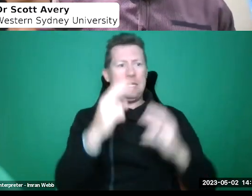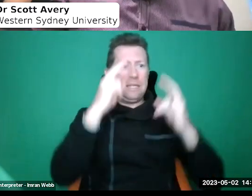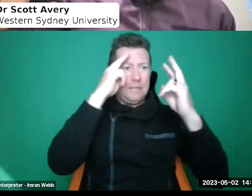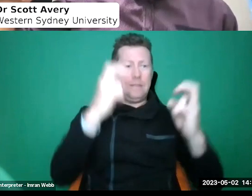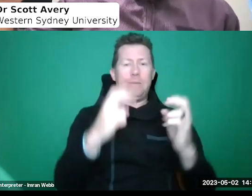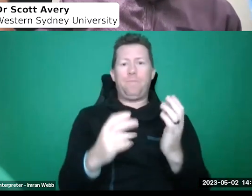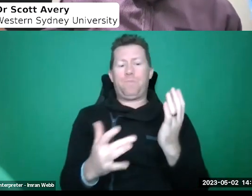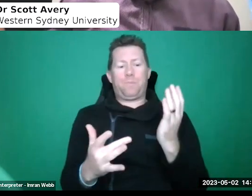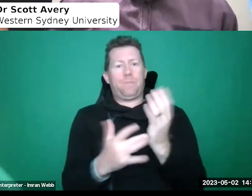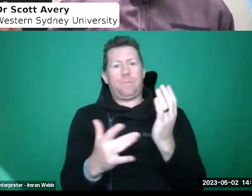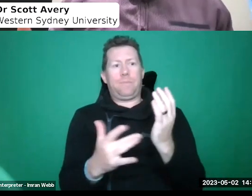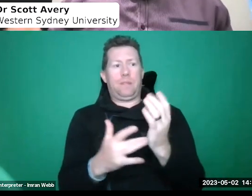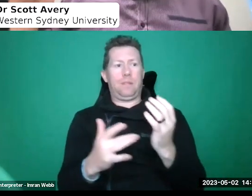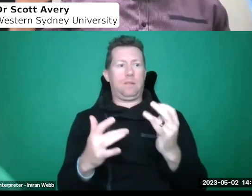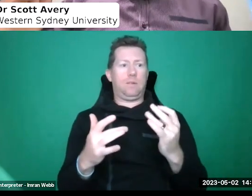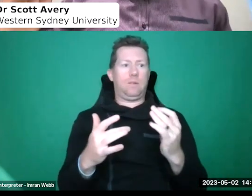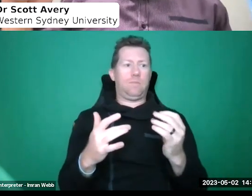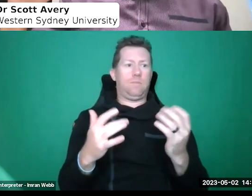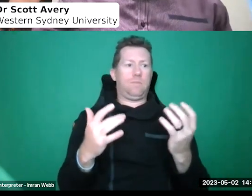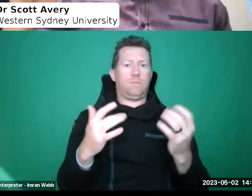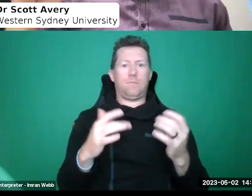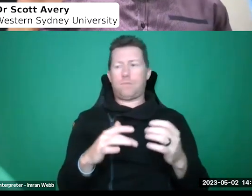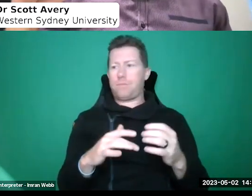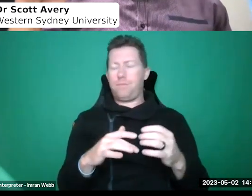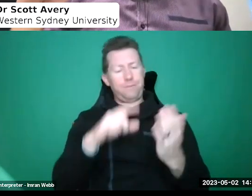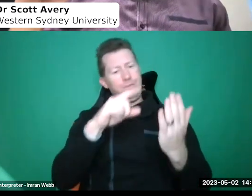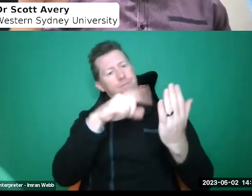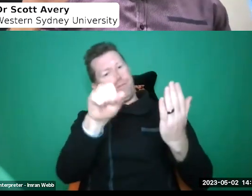I guess we have tick the box said no, we really need to make sure